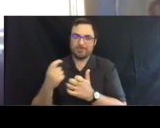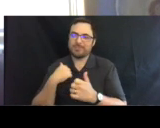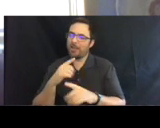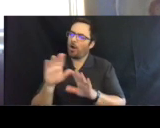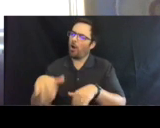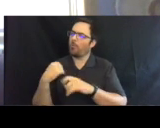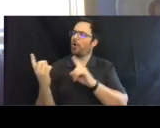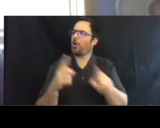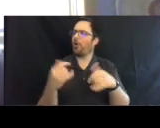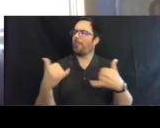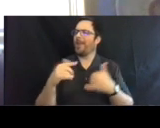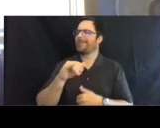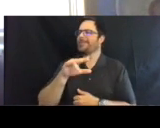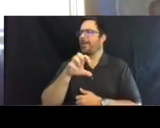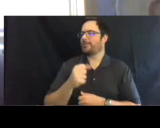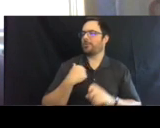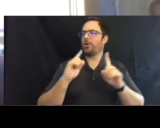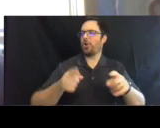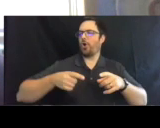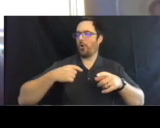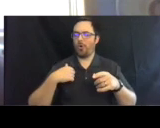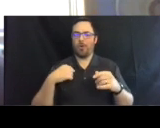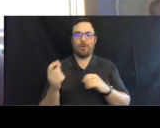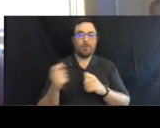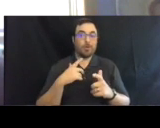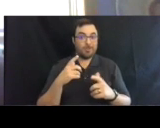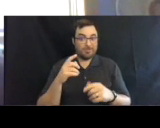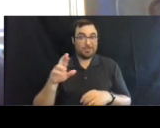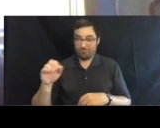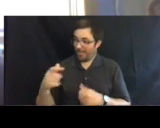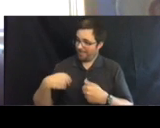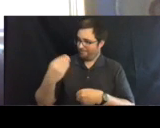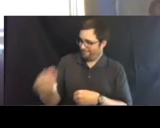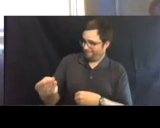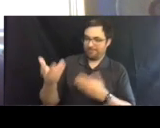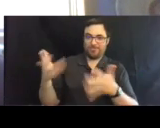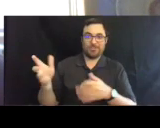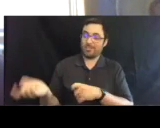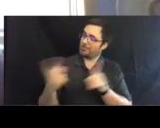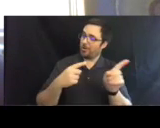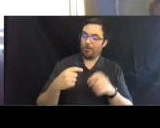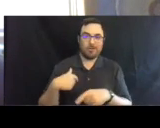We're going to go on to a court. We're going to play tennis. Here you go, here's your racket. Let's start playing the game." But you haven't yet shown them how to